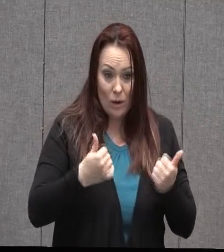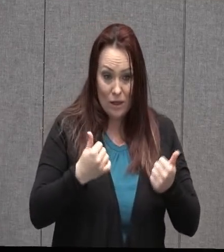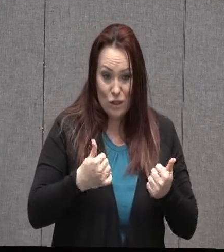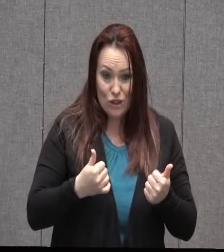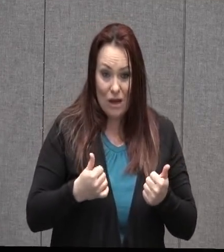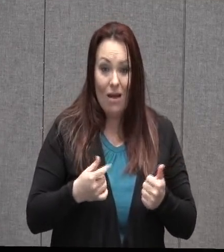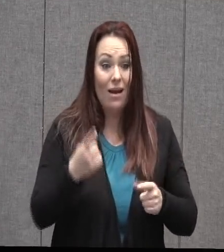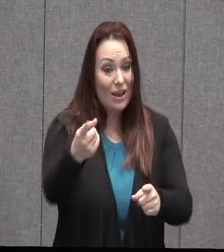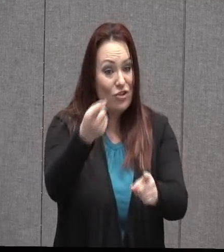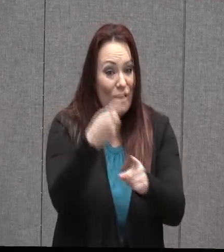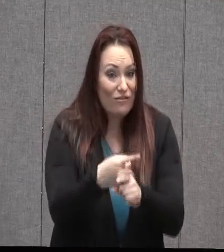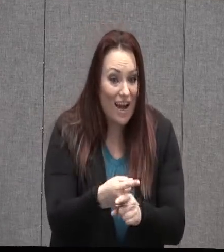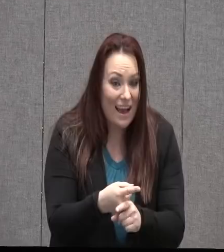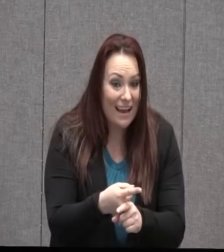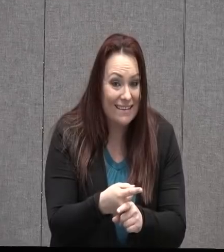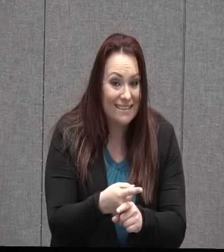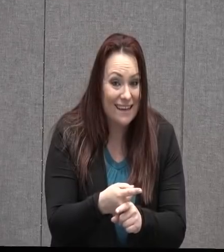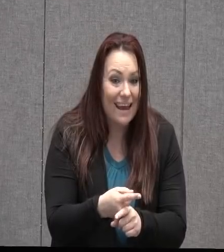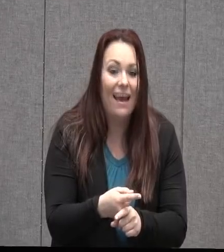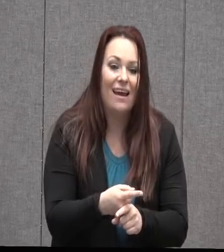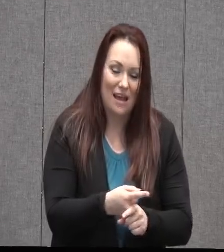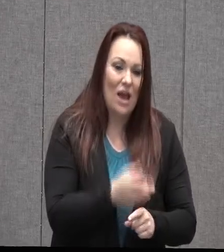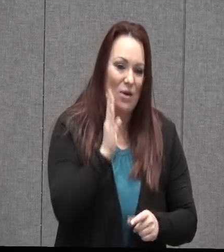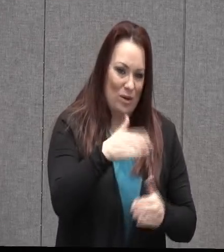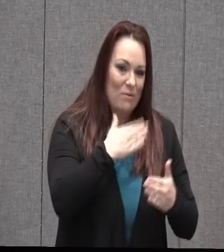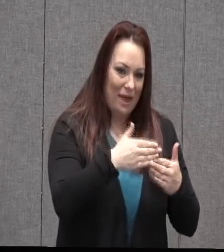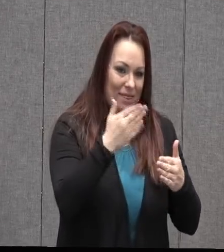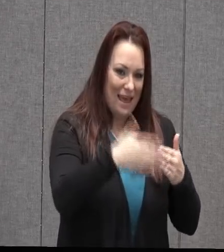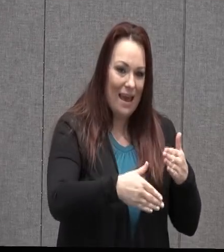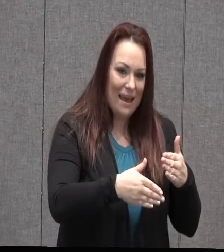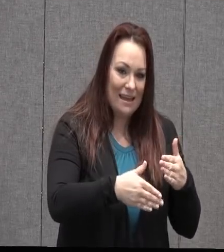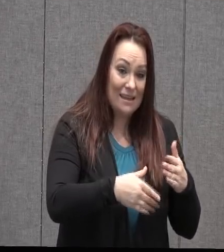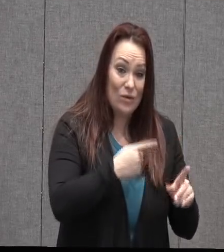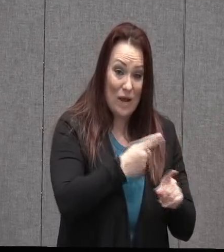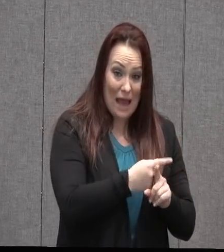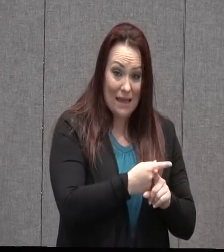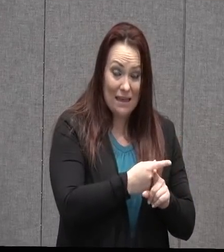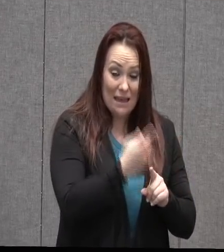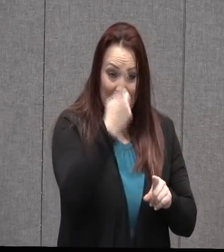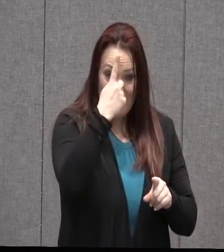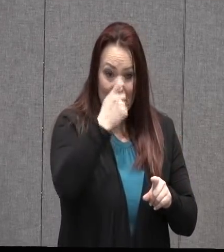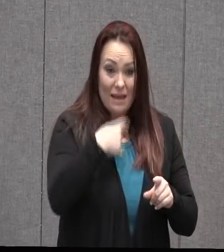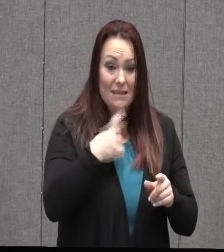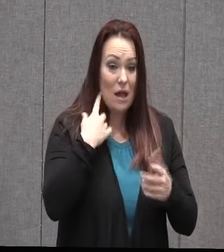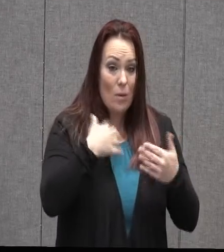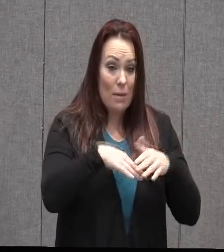You got it, it's gonna go at the end. Because our blend is n and g.